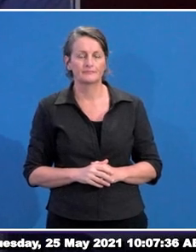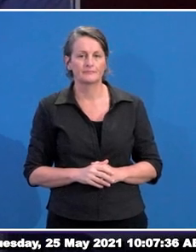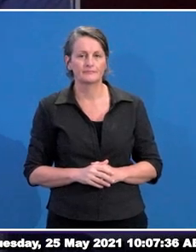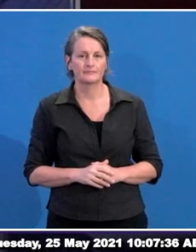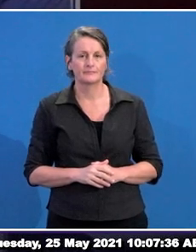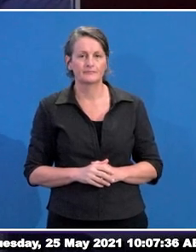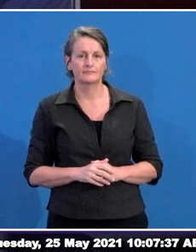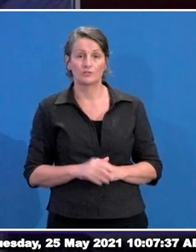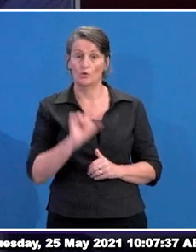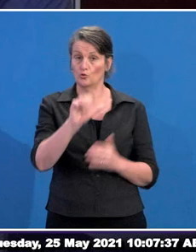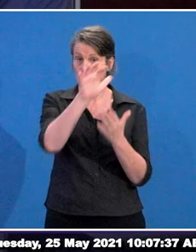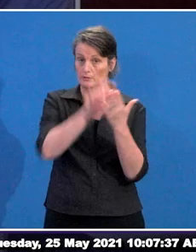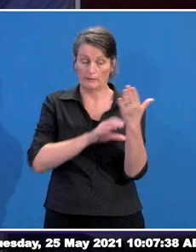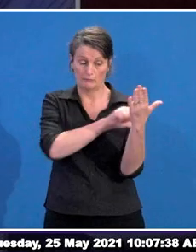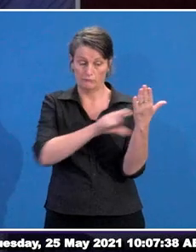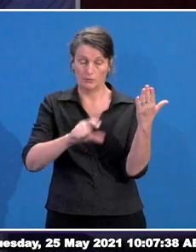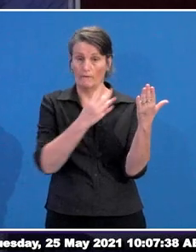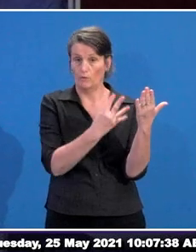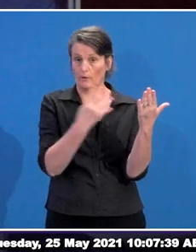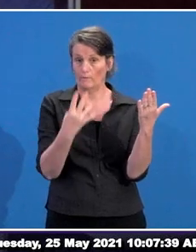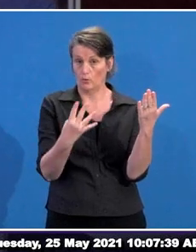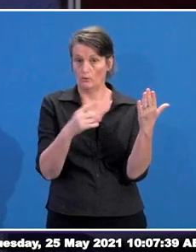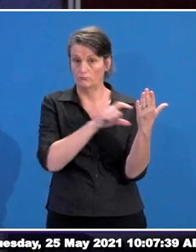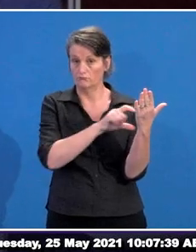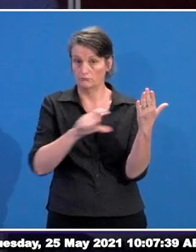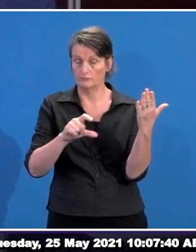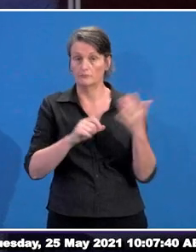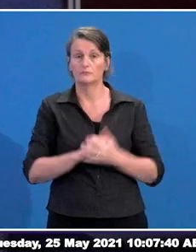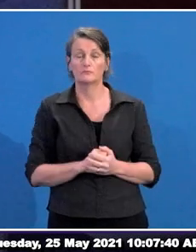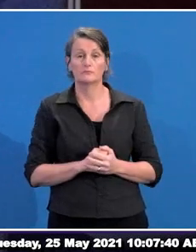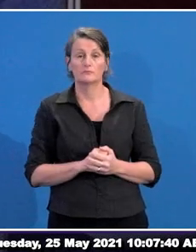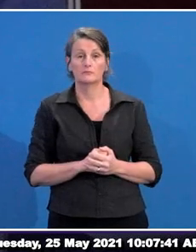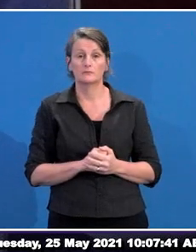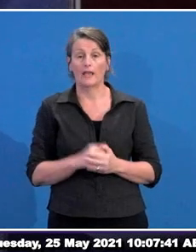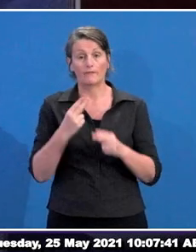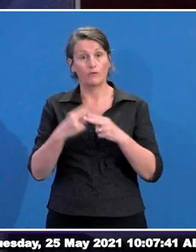Paragraph 44. And just to put commissioners this in context,